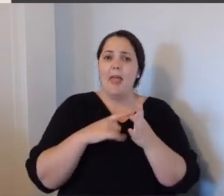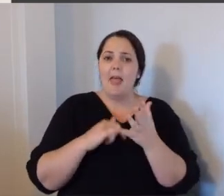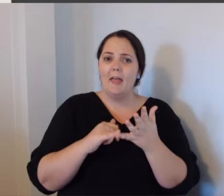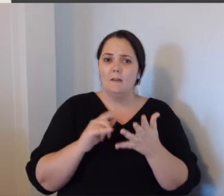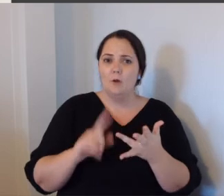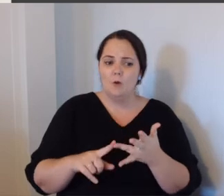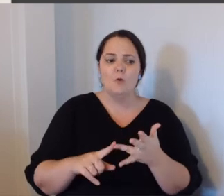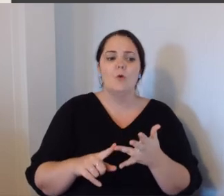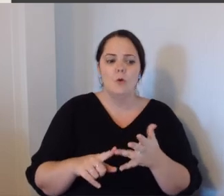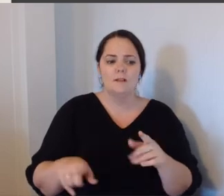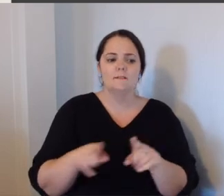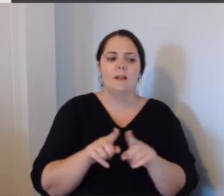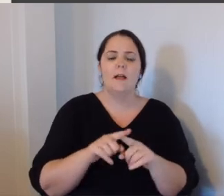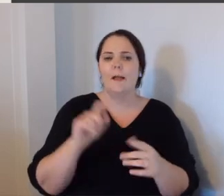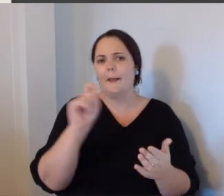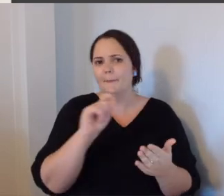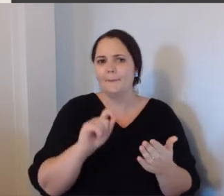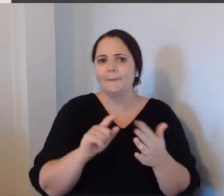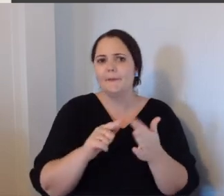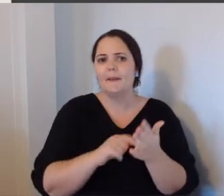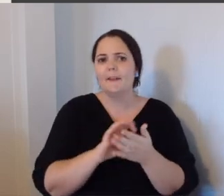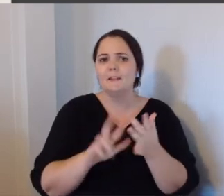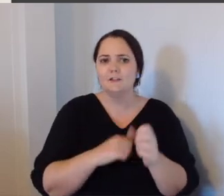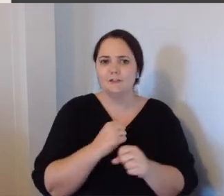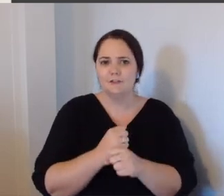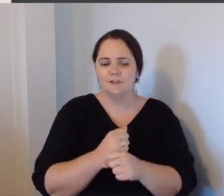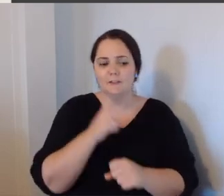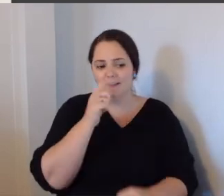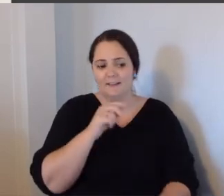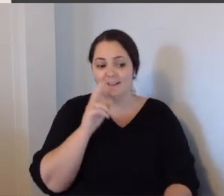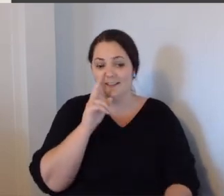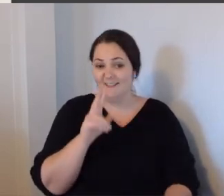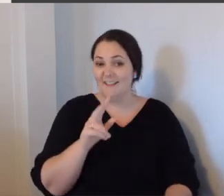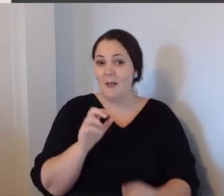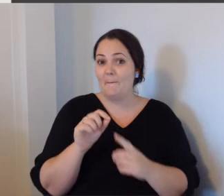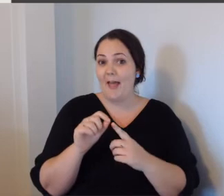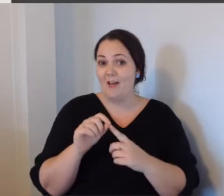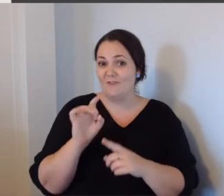as a voyeur on the right and you can see him looking through some curtains at Raphael and